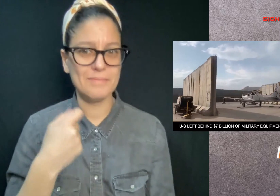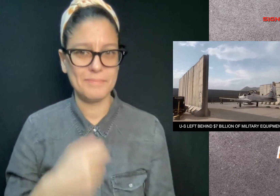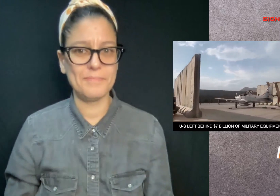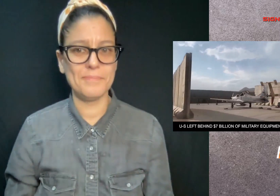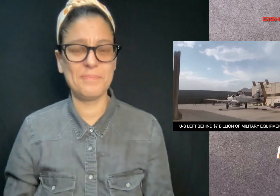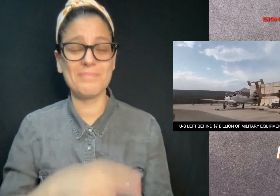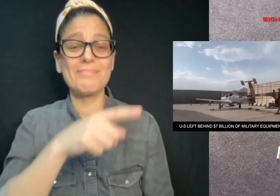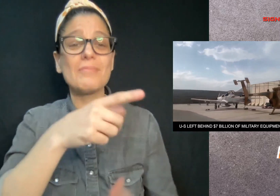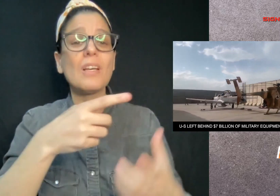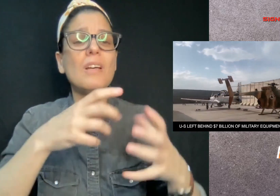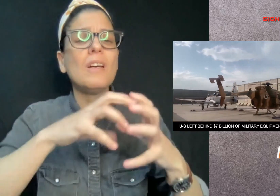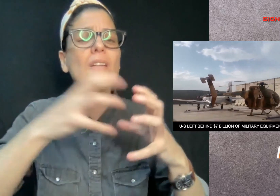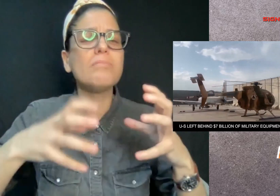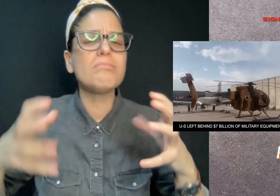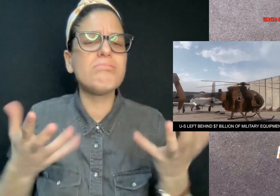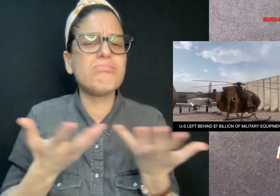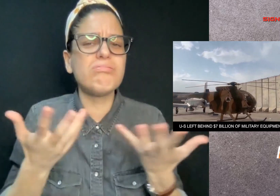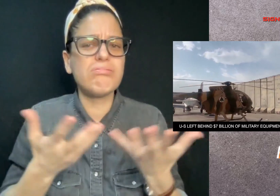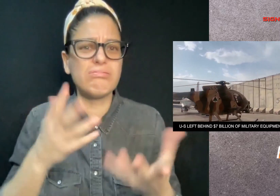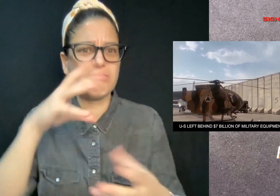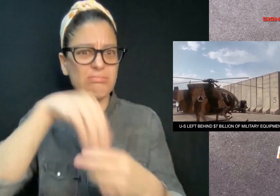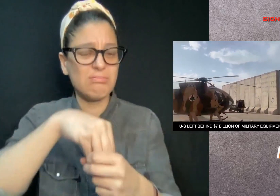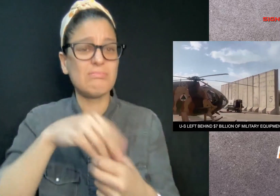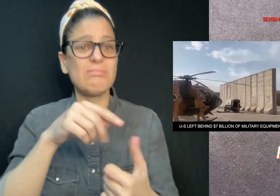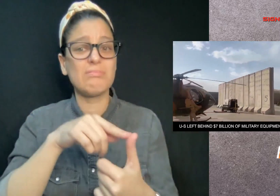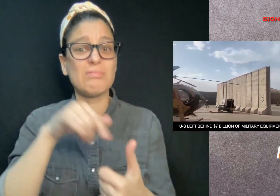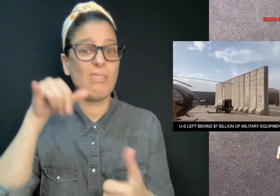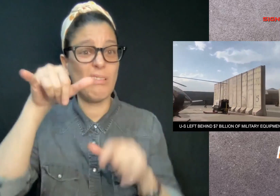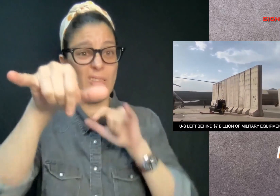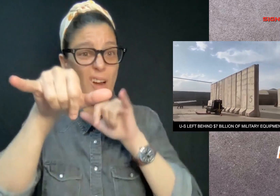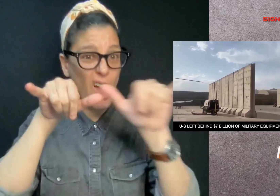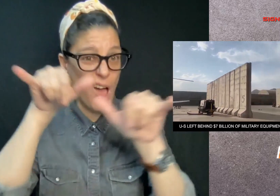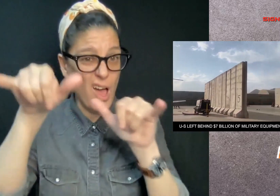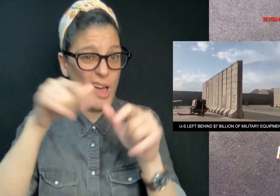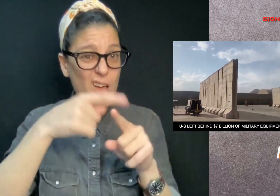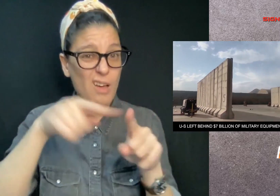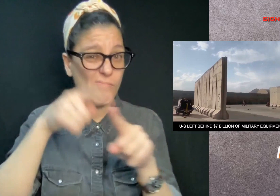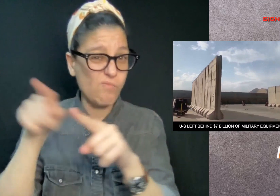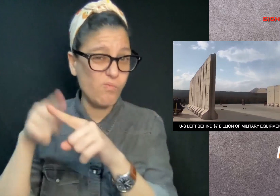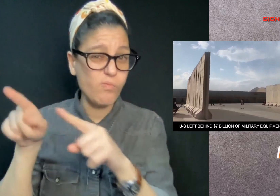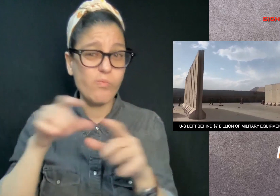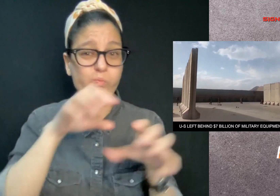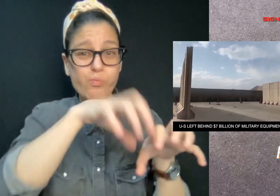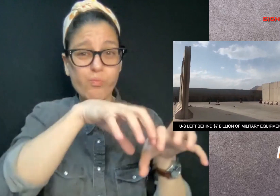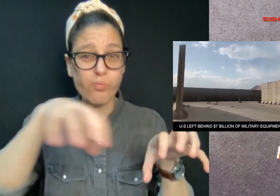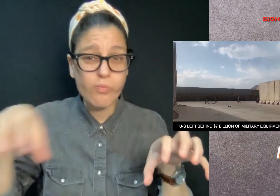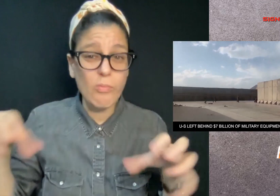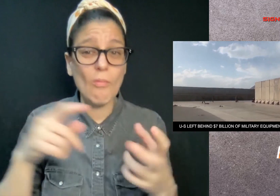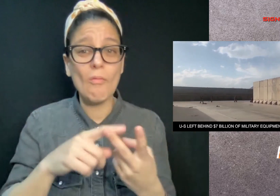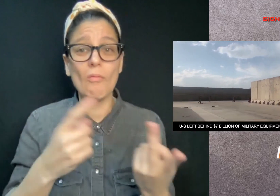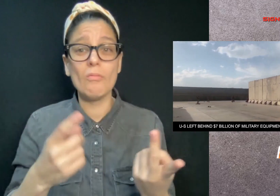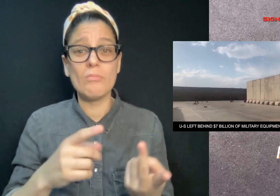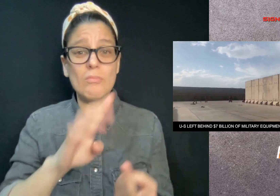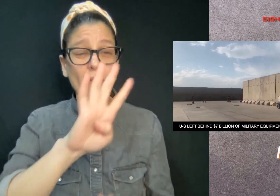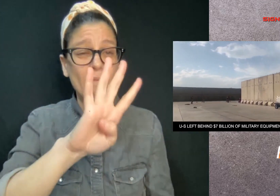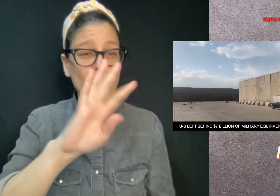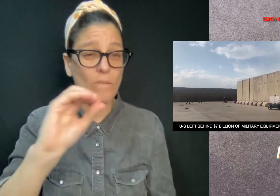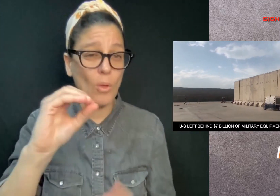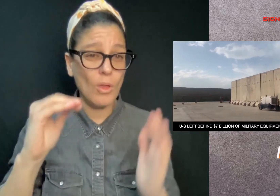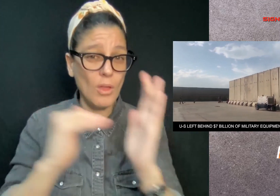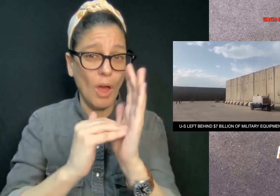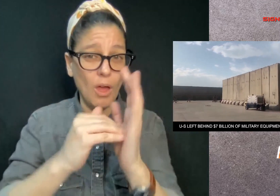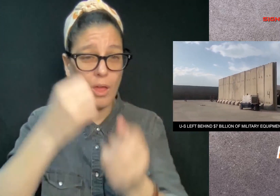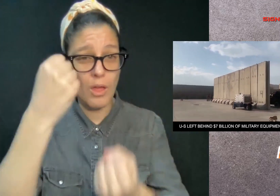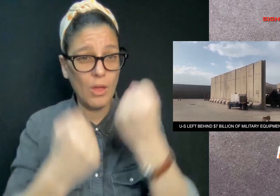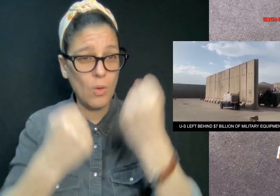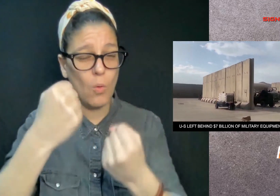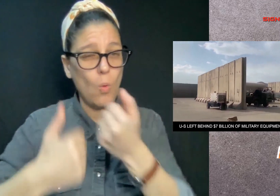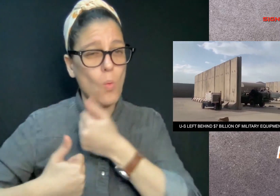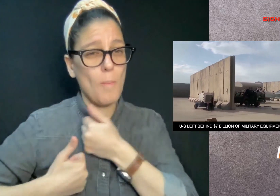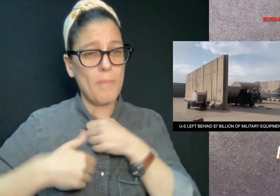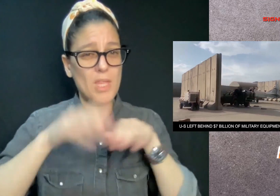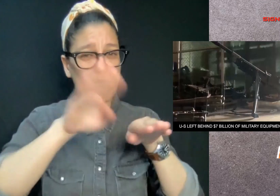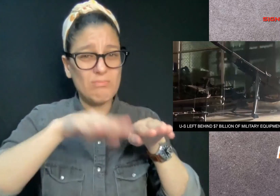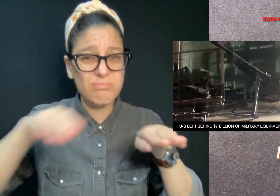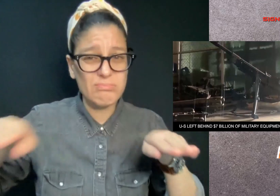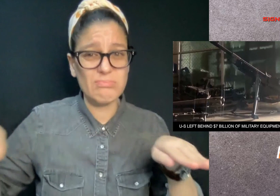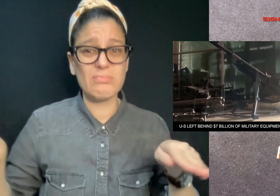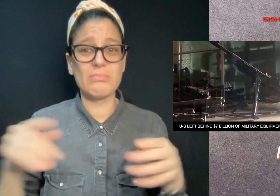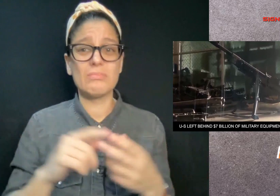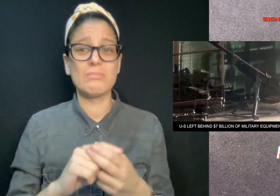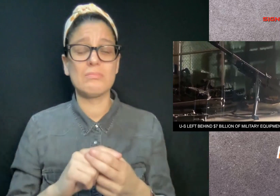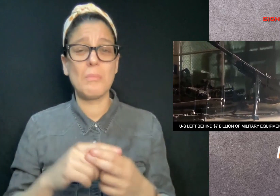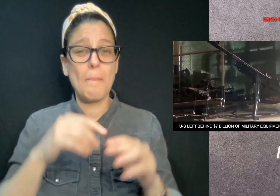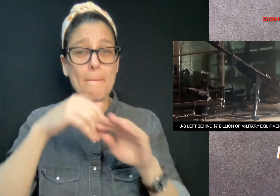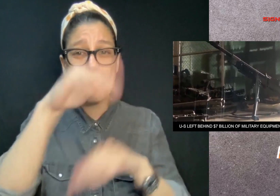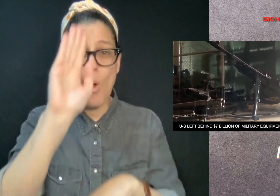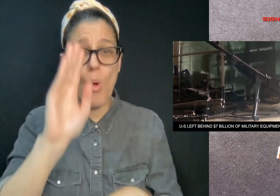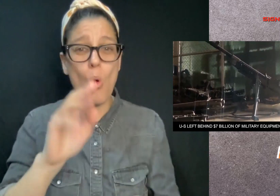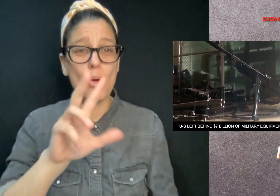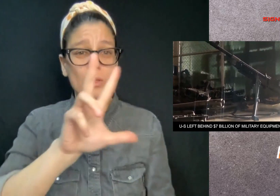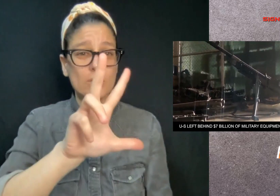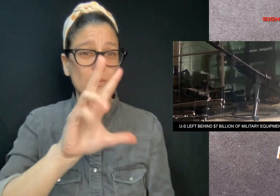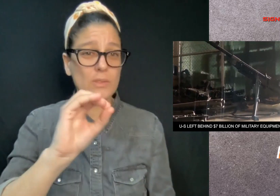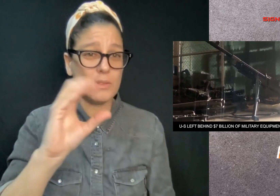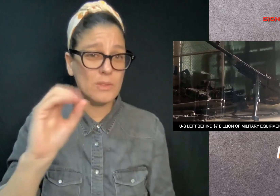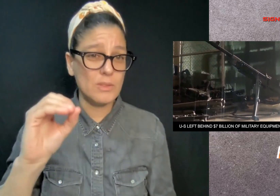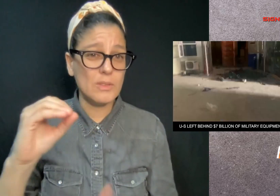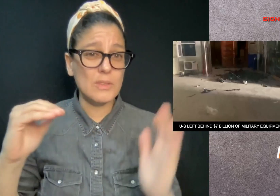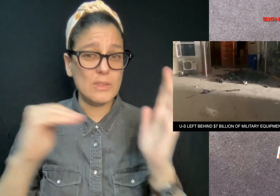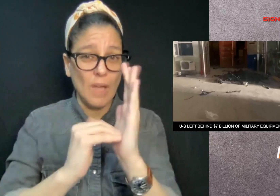from Afghanistan last year